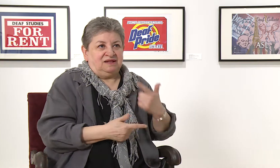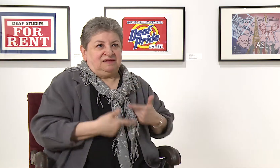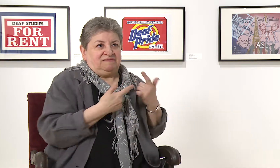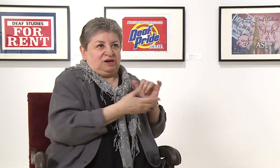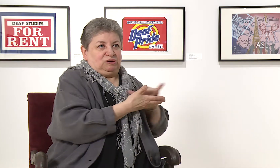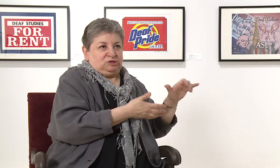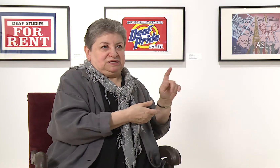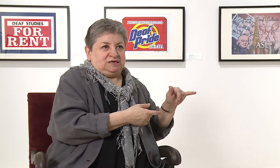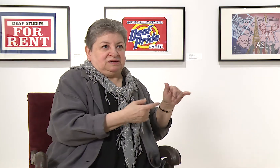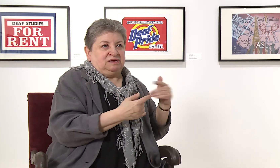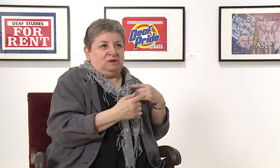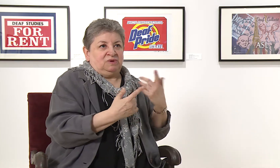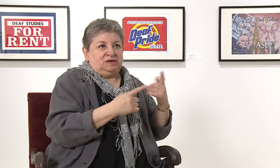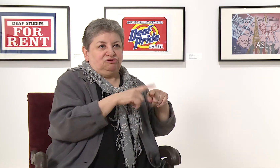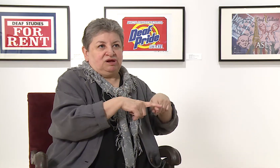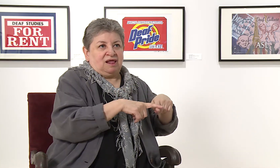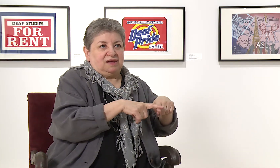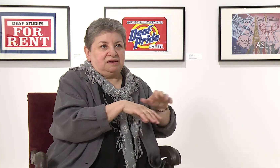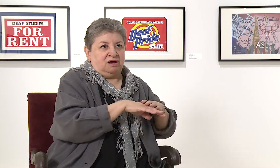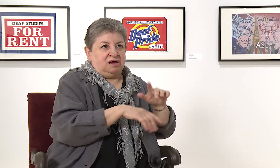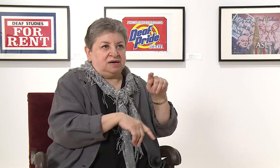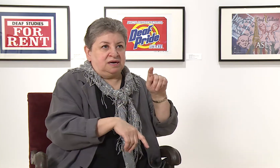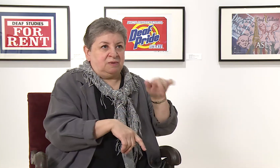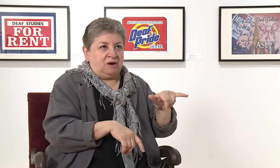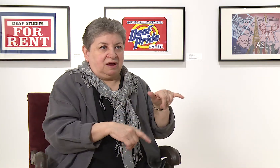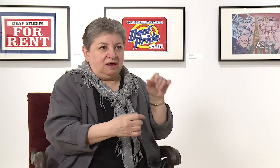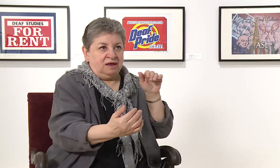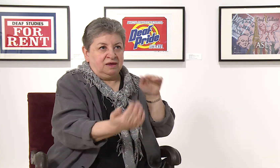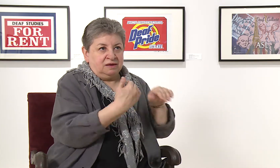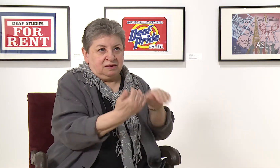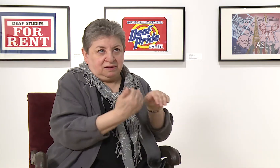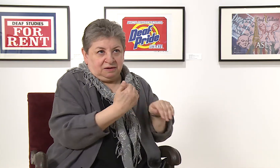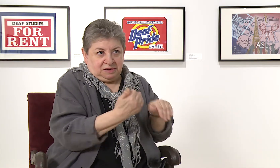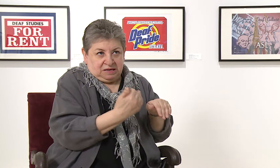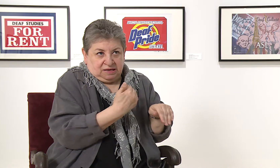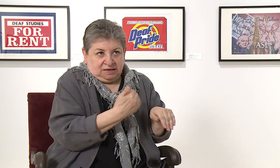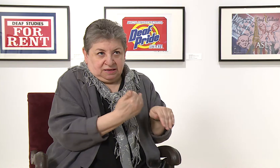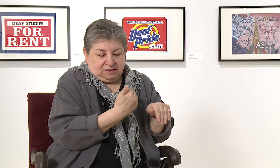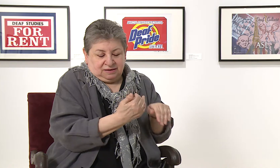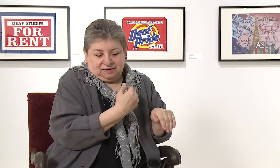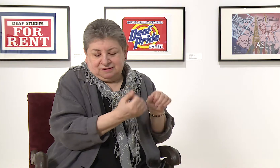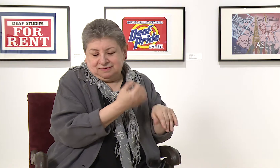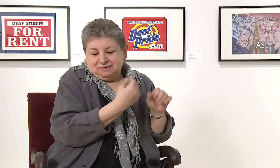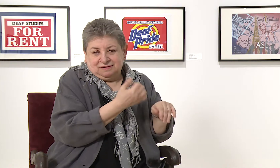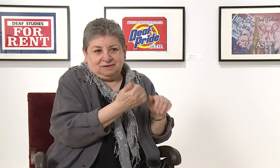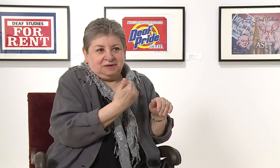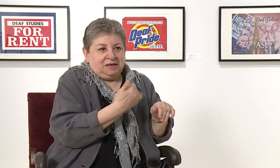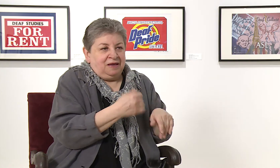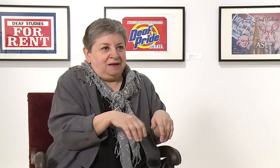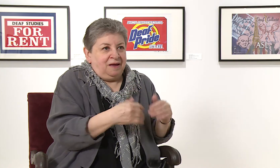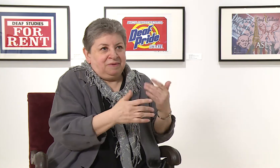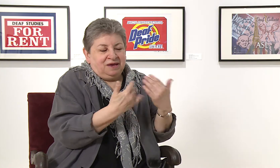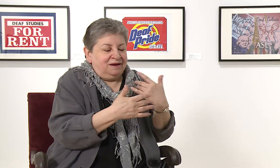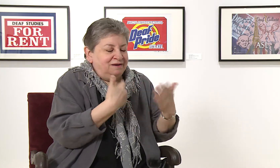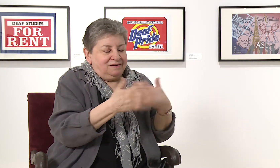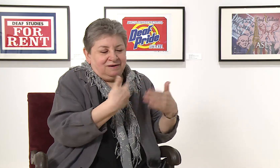Because she lived in D.C. and I lived in New York, we relied on TTY to communicate.